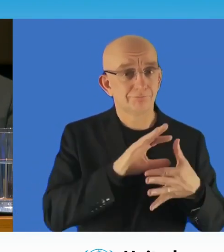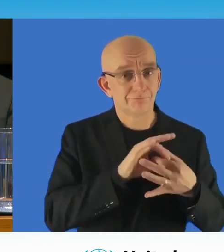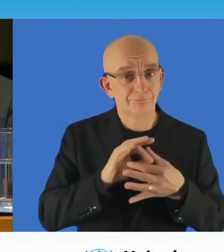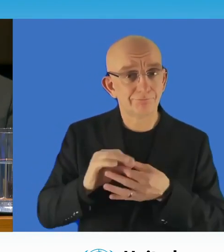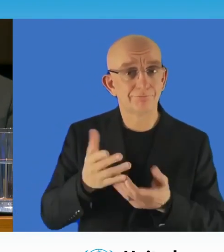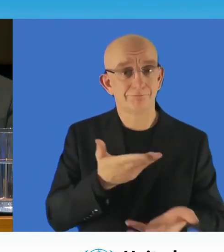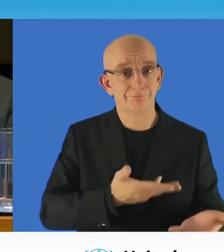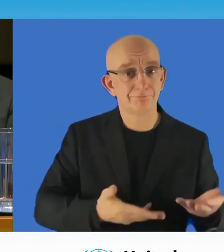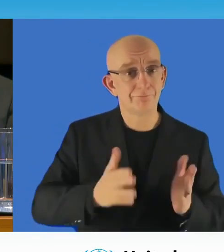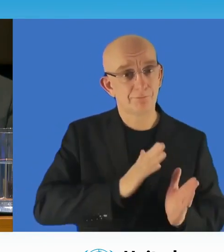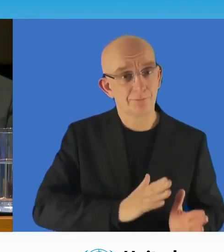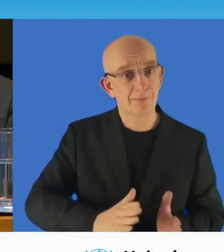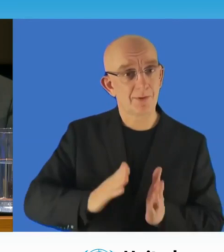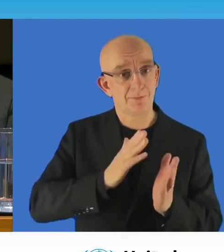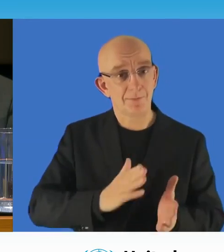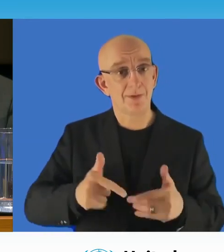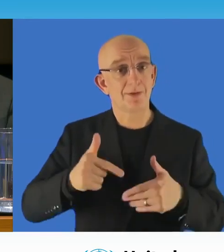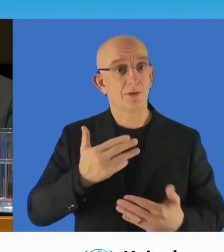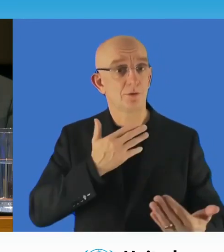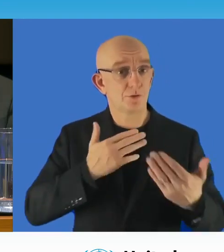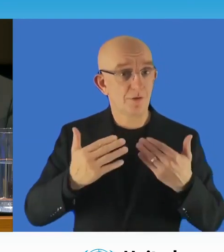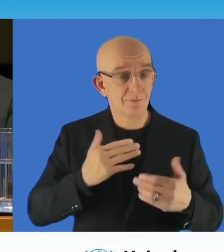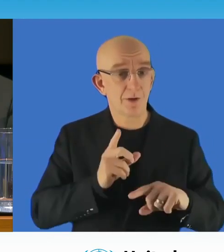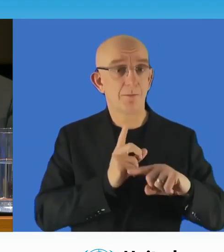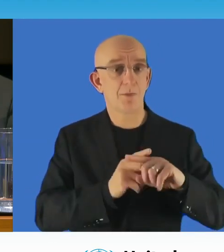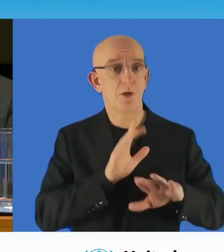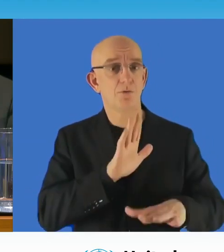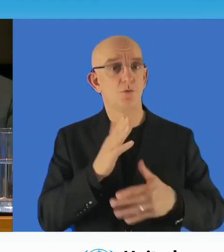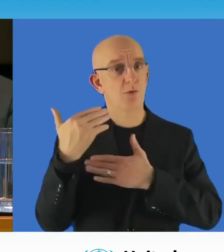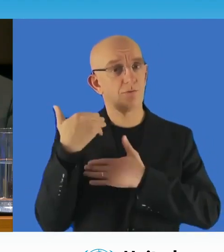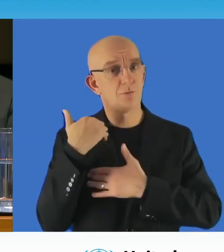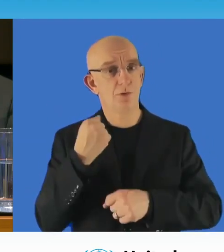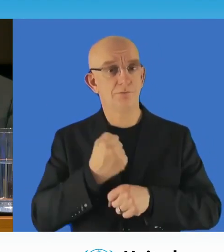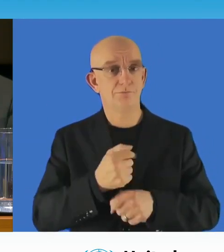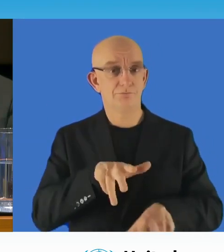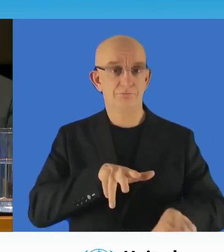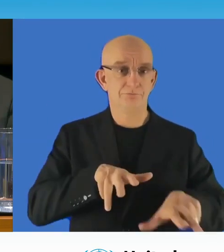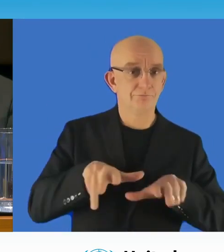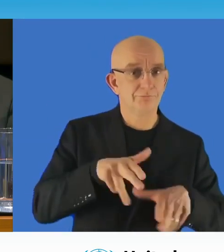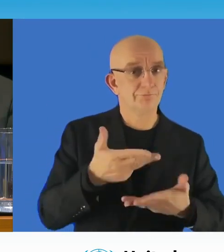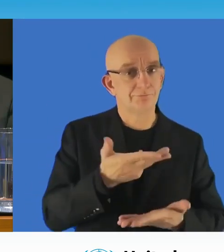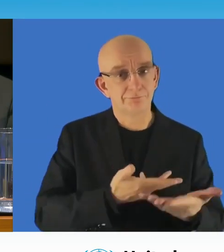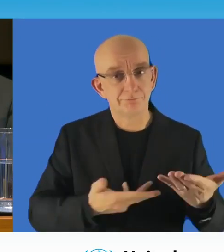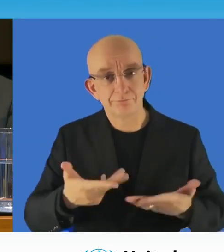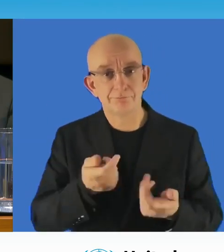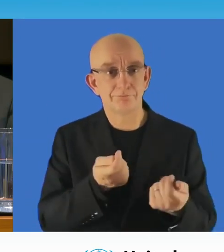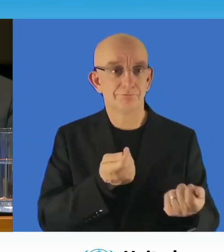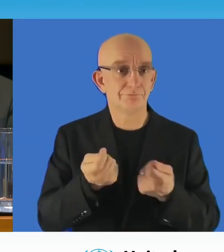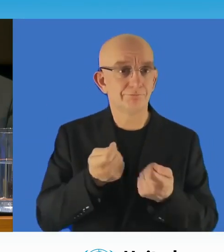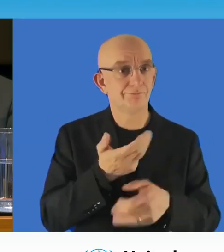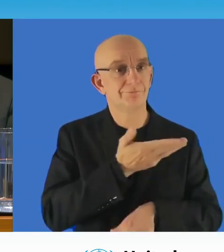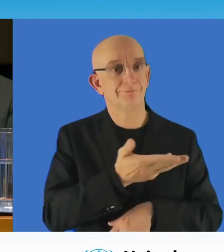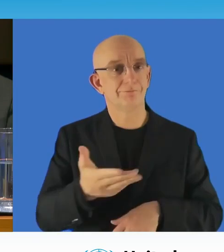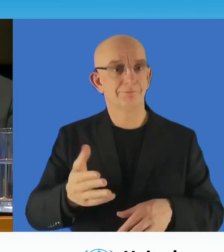conference as well as your role in co-chairing and coordinating the various meetings of this